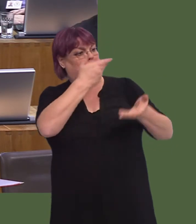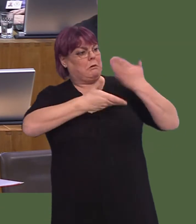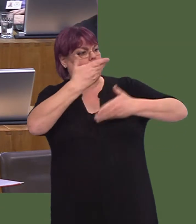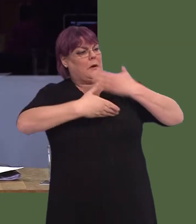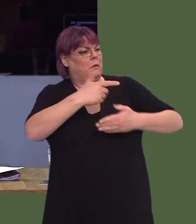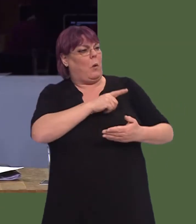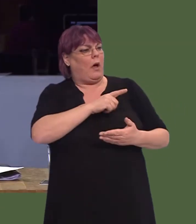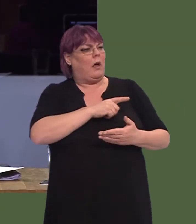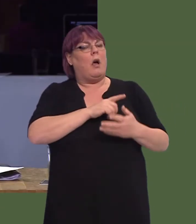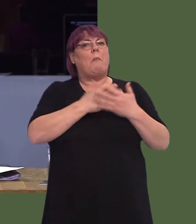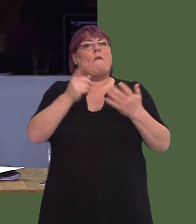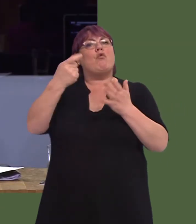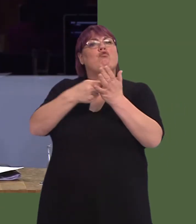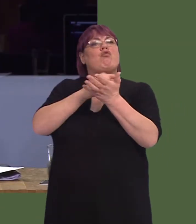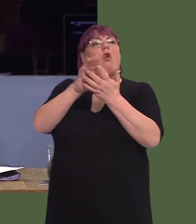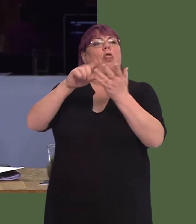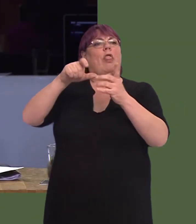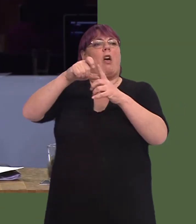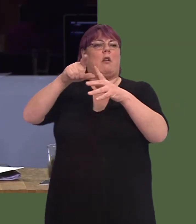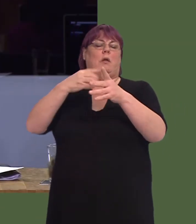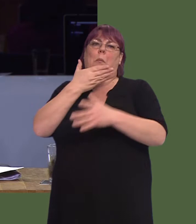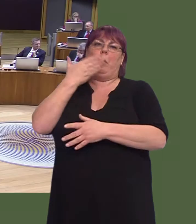Rhondda, of course, where there are no community councilsóhe is welcome to come and explain